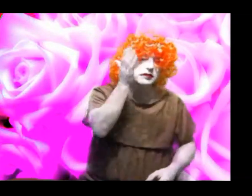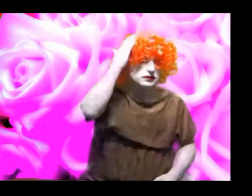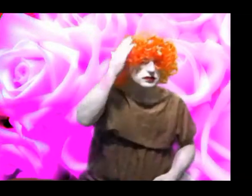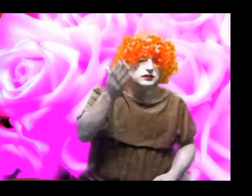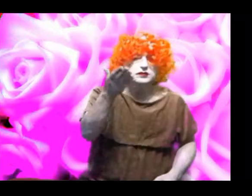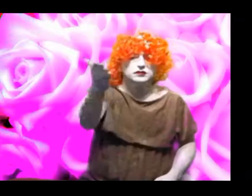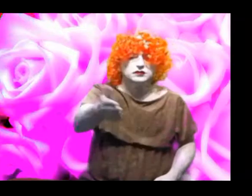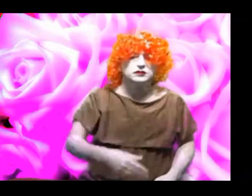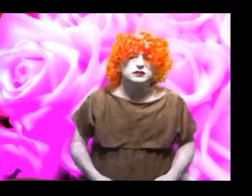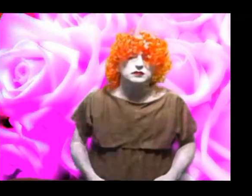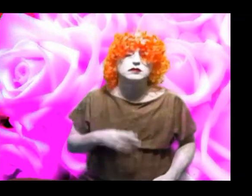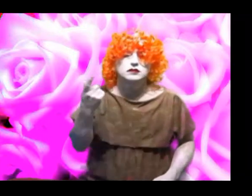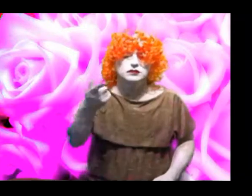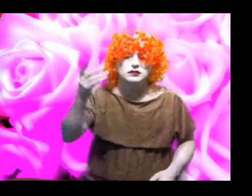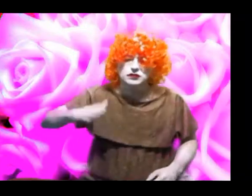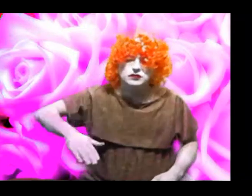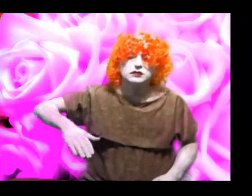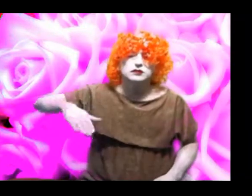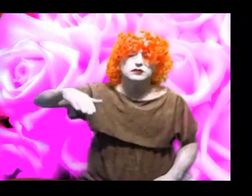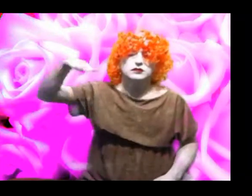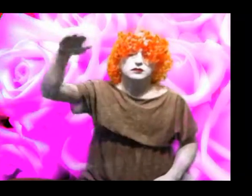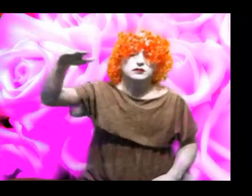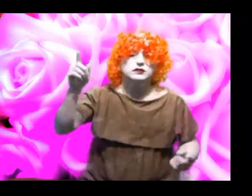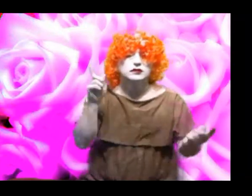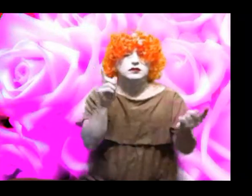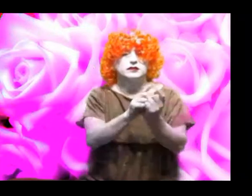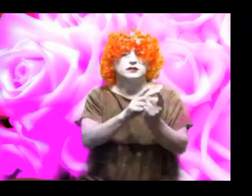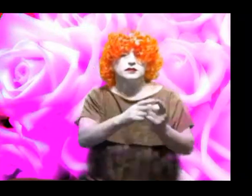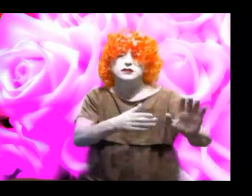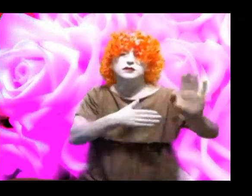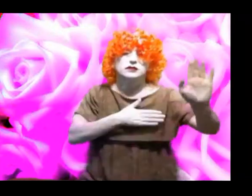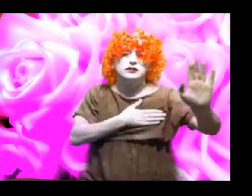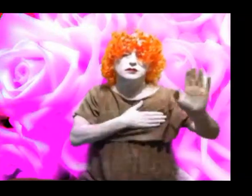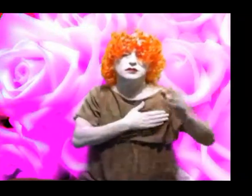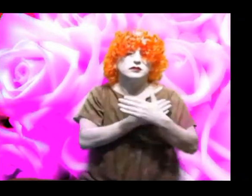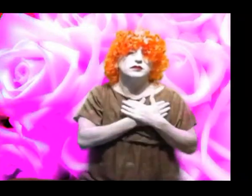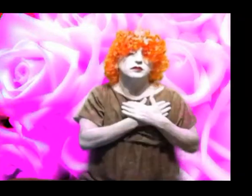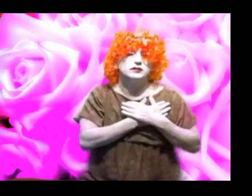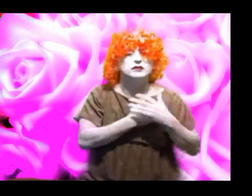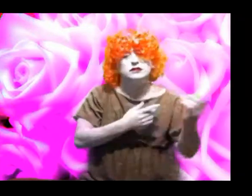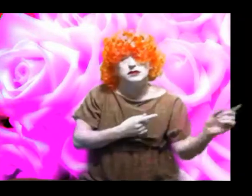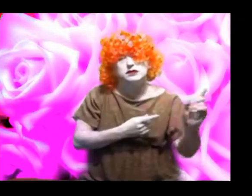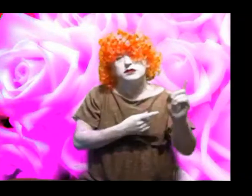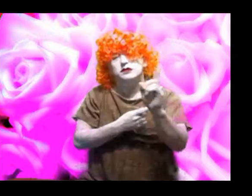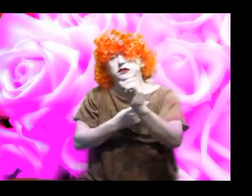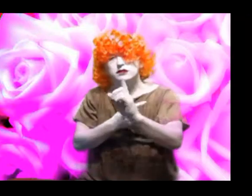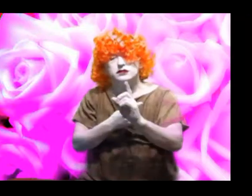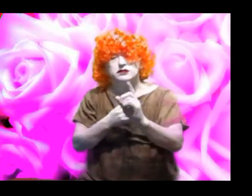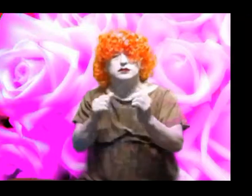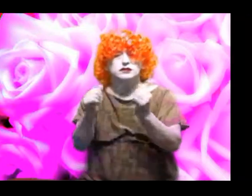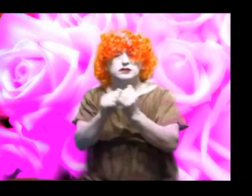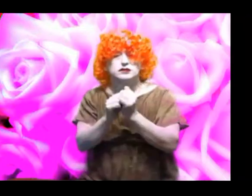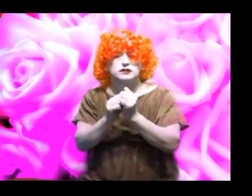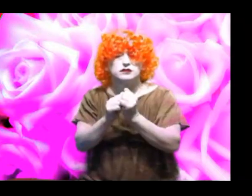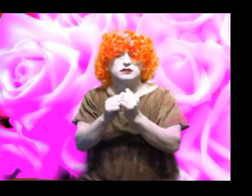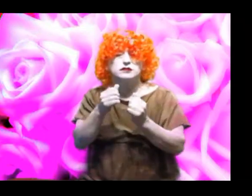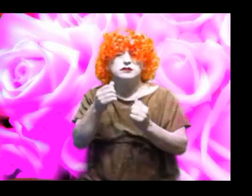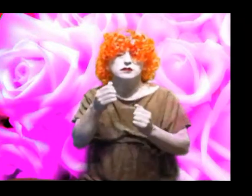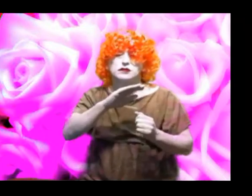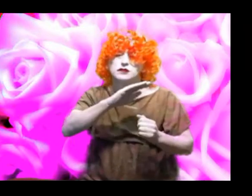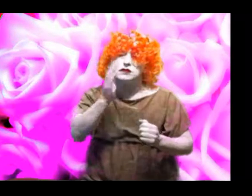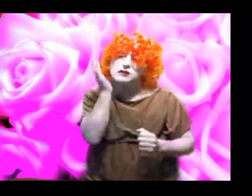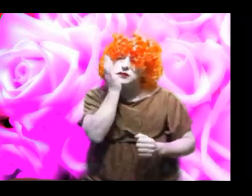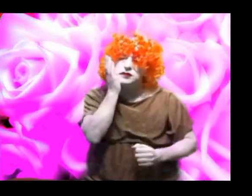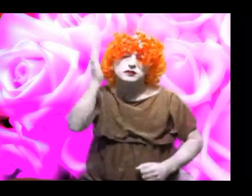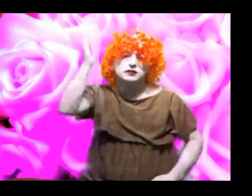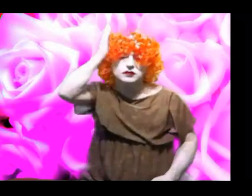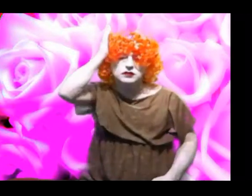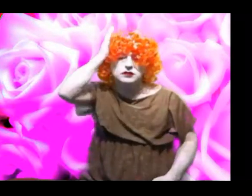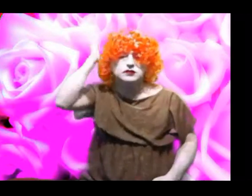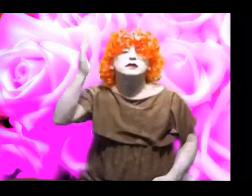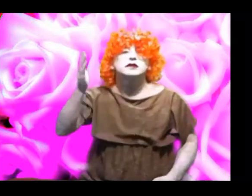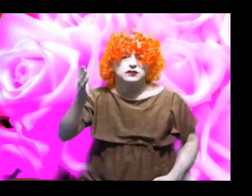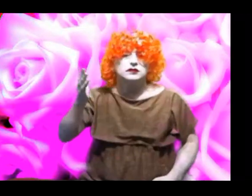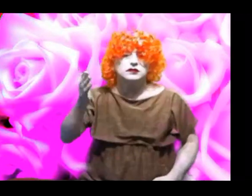When you get old enough and you meet your true love, bring them home to meet your parents, so they can make sure they are good enough for you